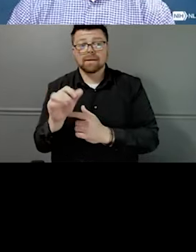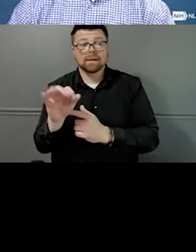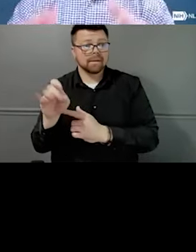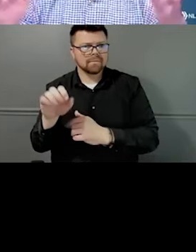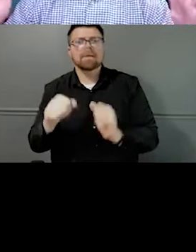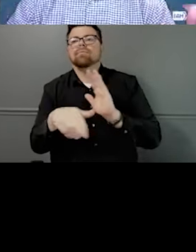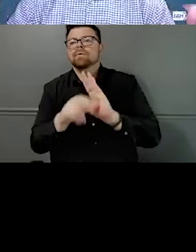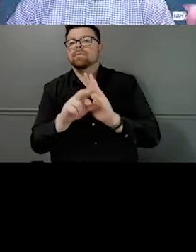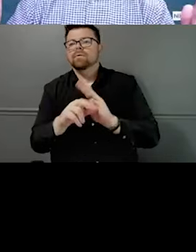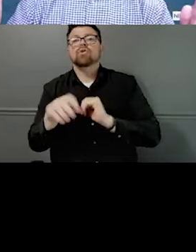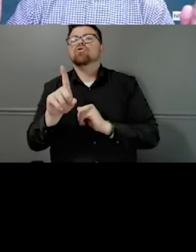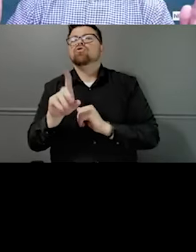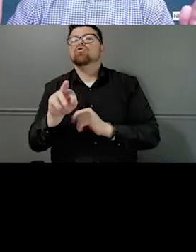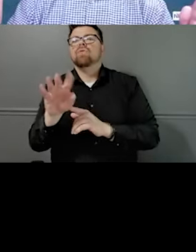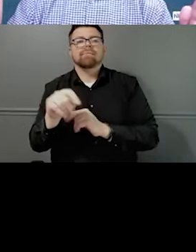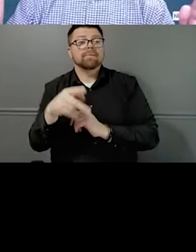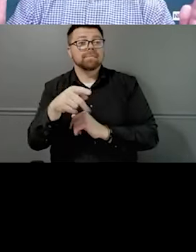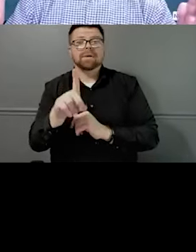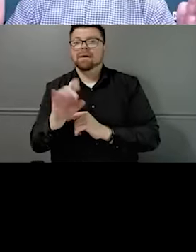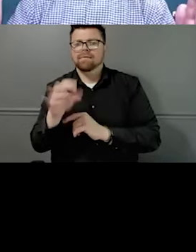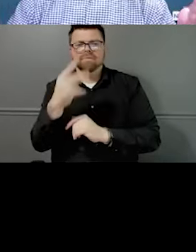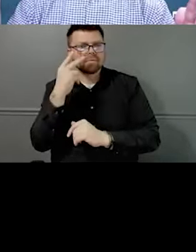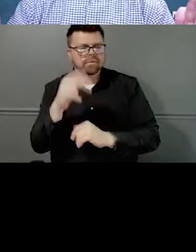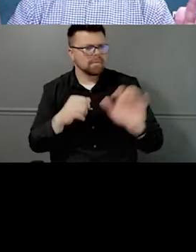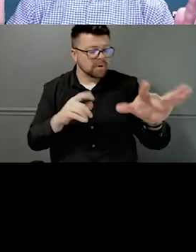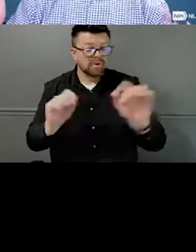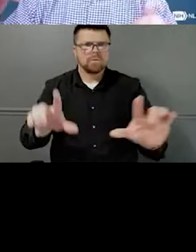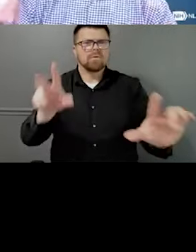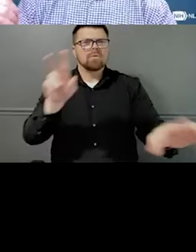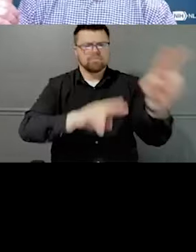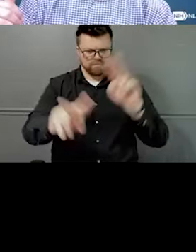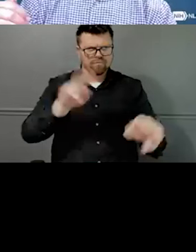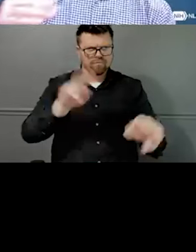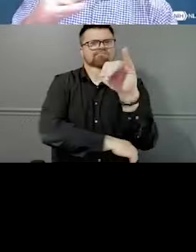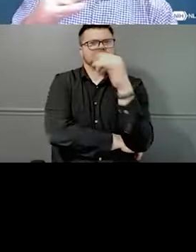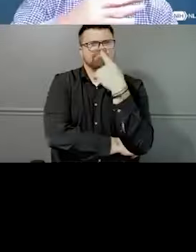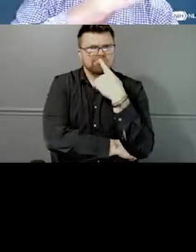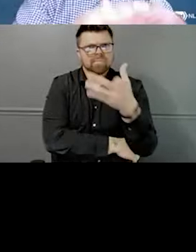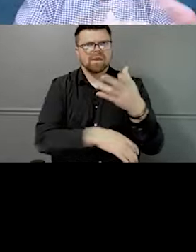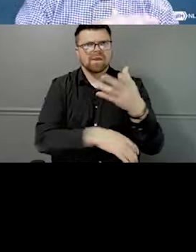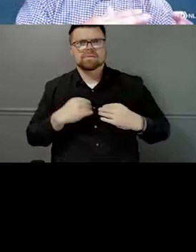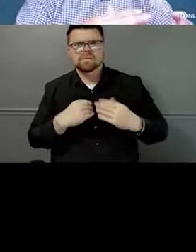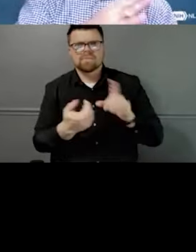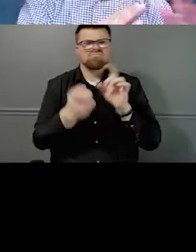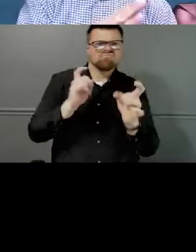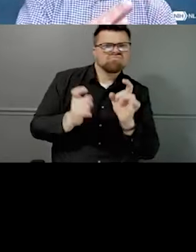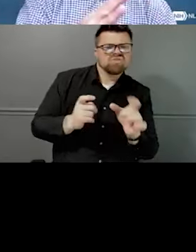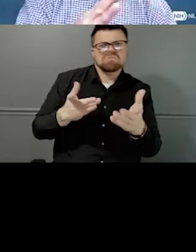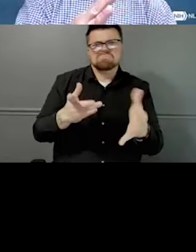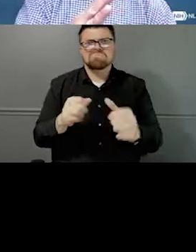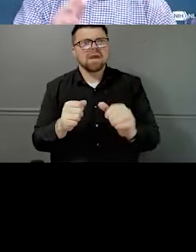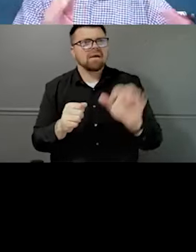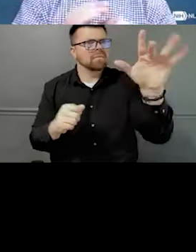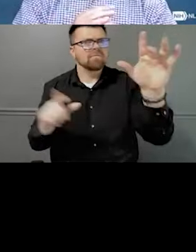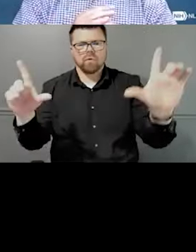They'll see exactly what it looks like. They want to make changes. They can close that view, go back in, make any corrections.